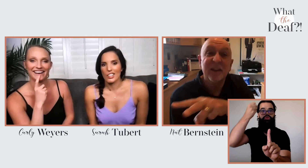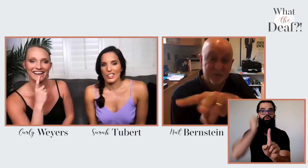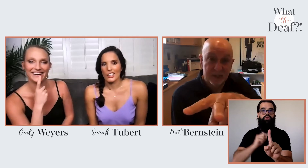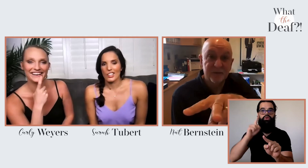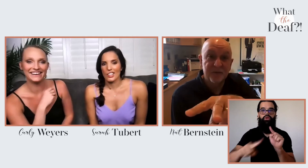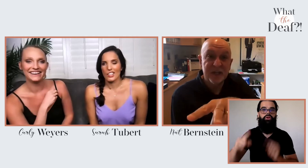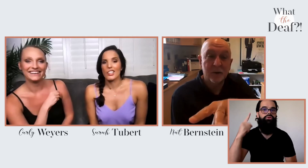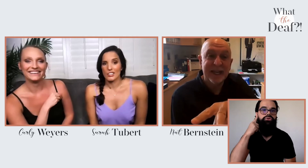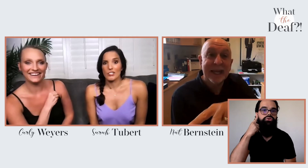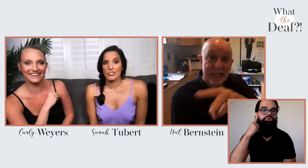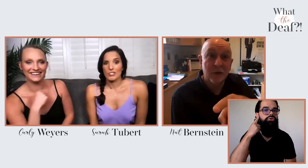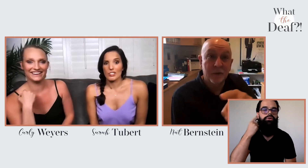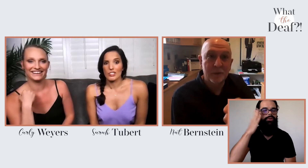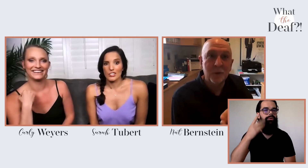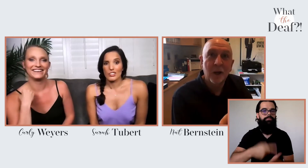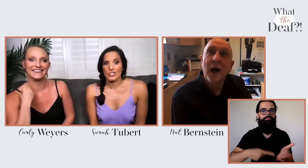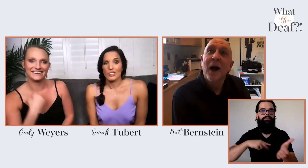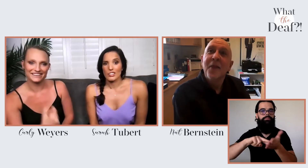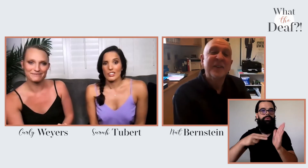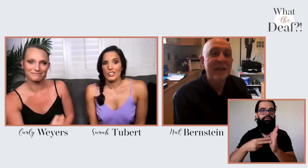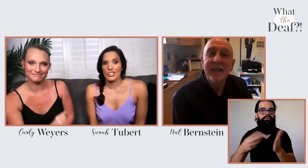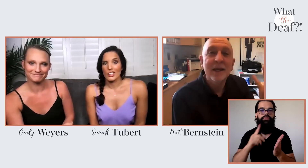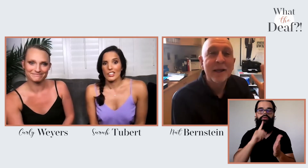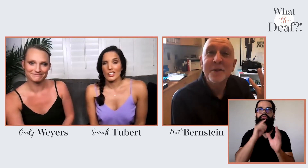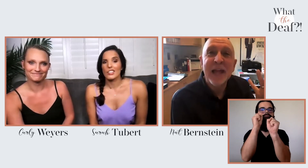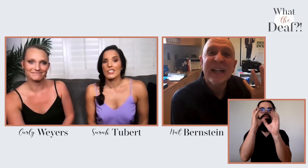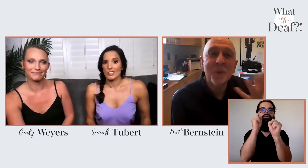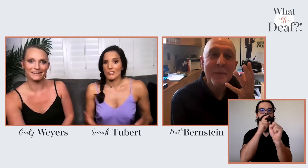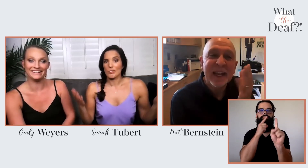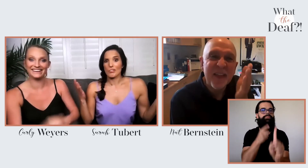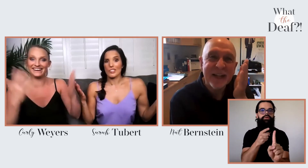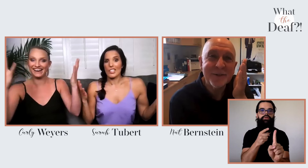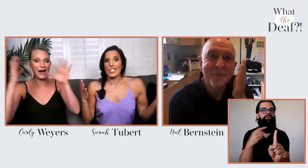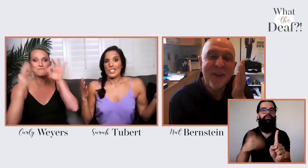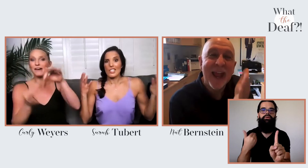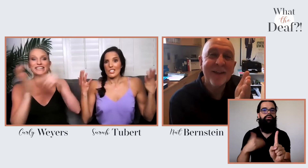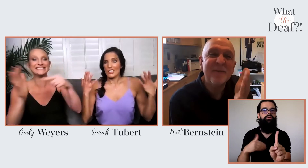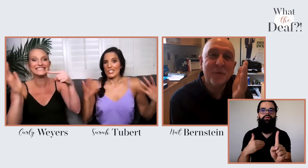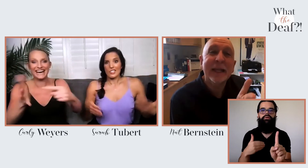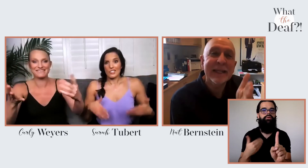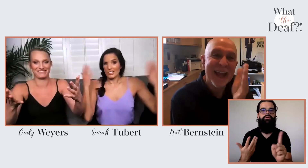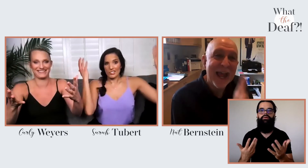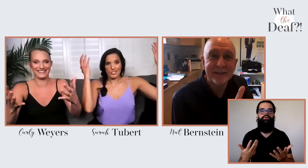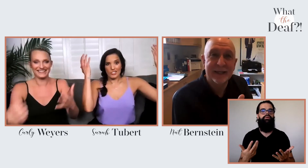if Sarah can't hear the door, see, that's what I mean. That's fan-freaking-tastic.